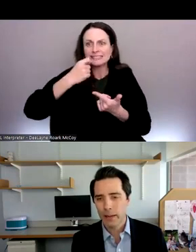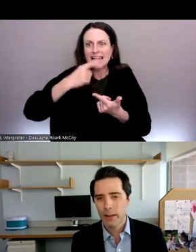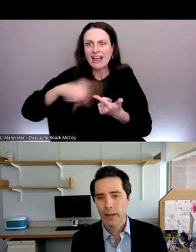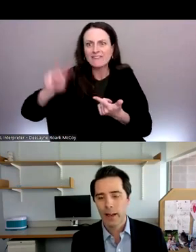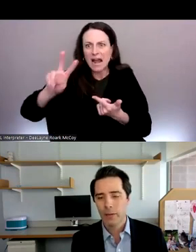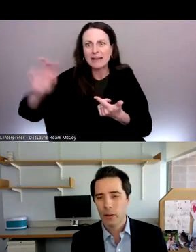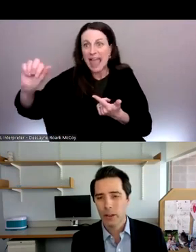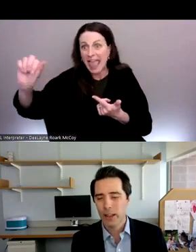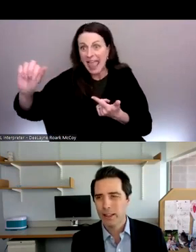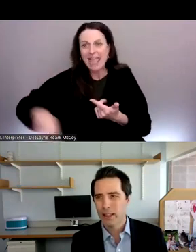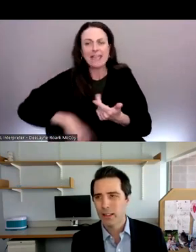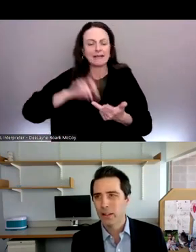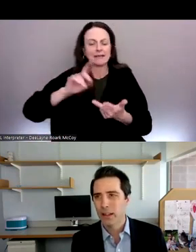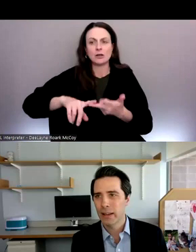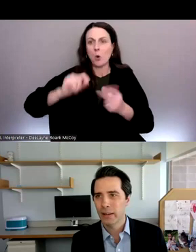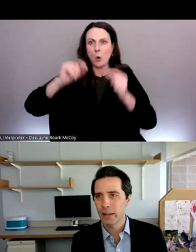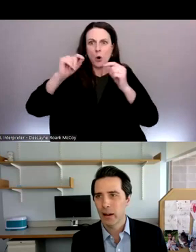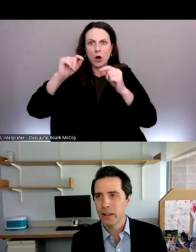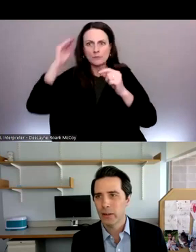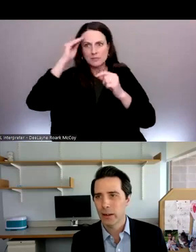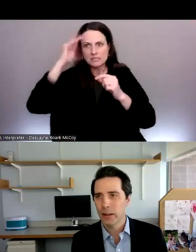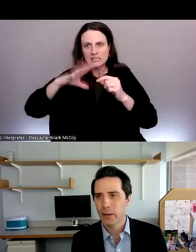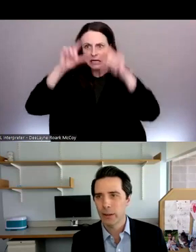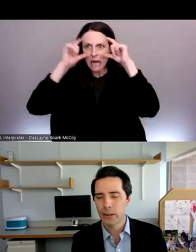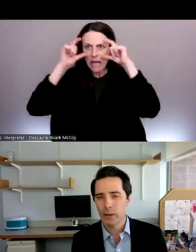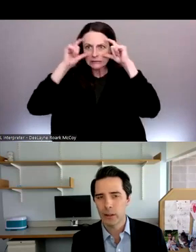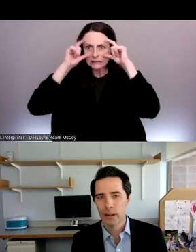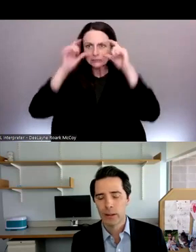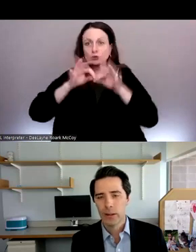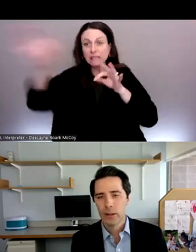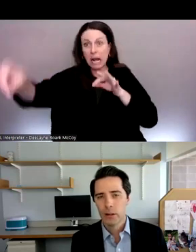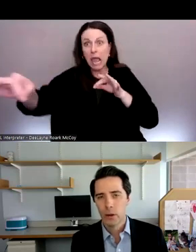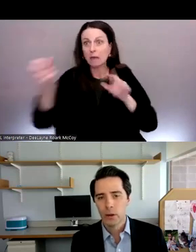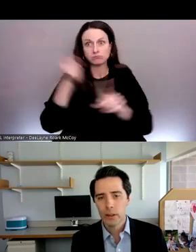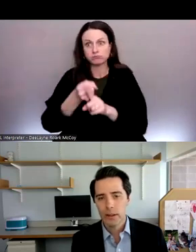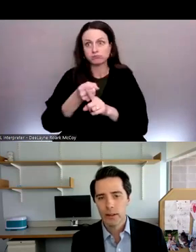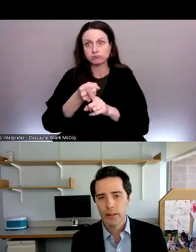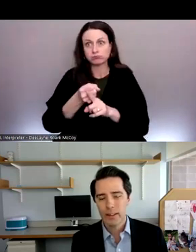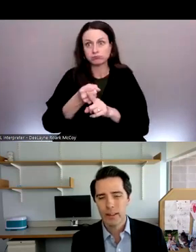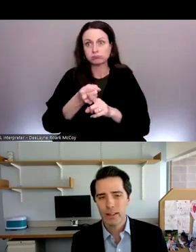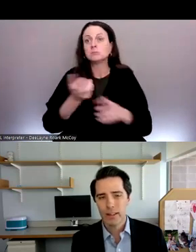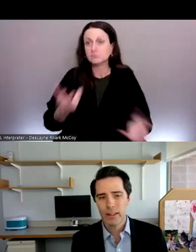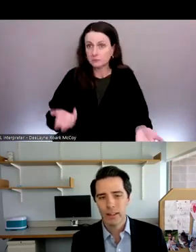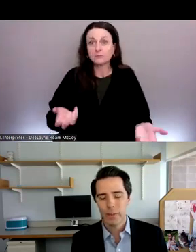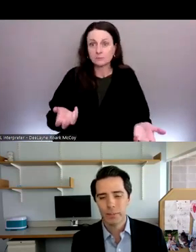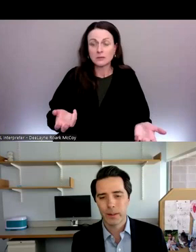A and wear sunglasses to delay the onset of retinitis Pigmentosa so although this